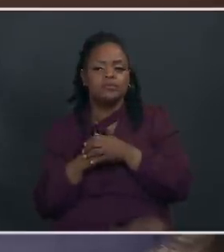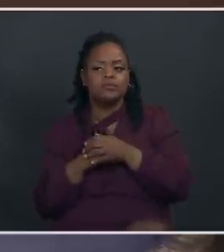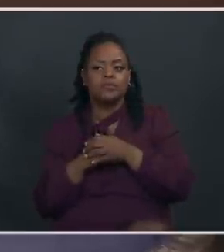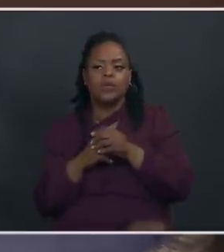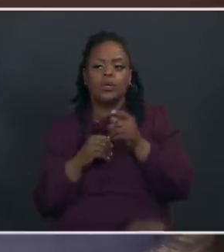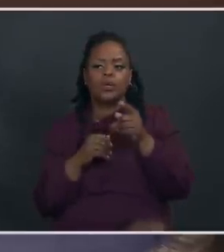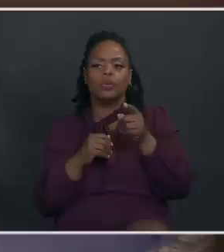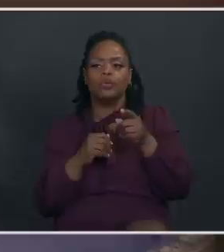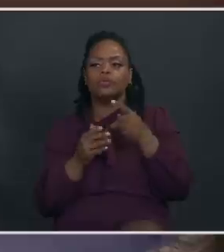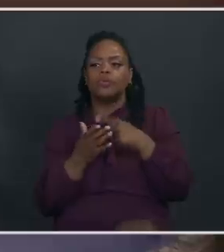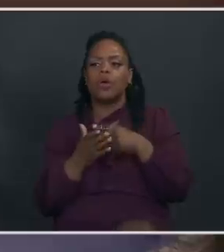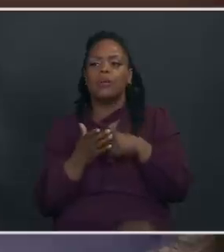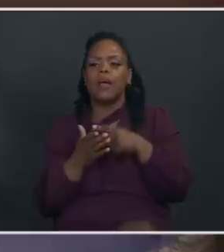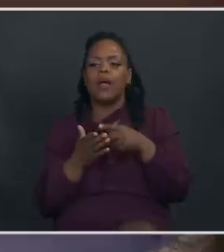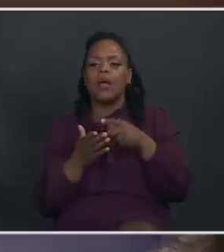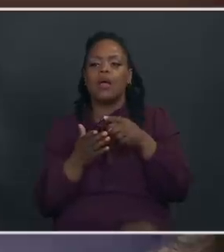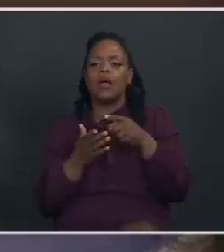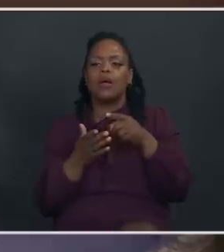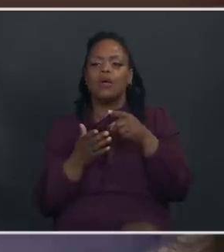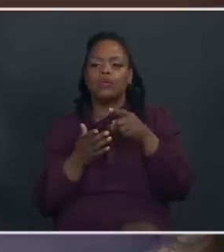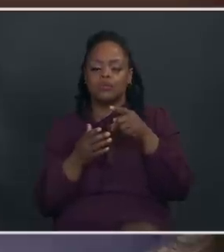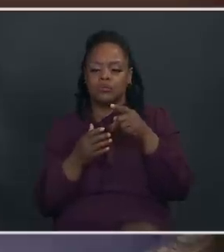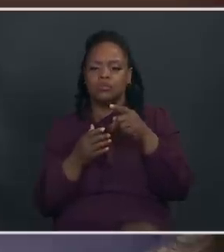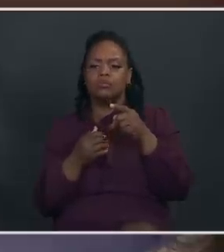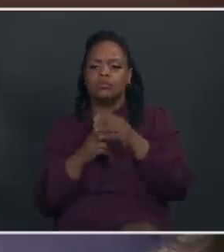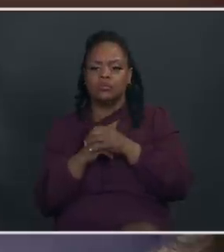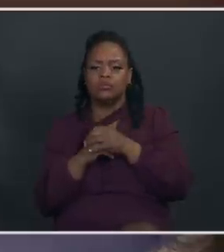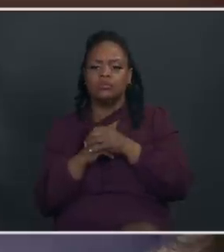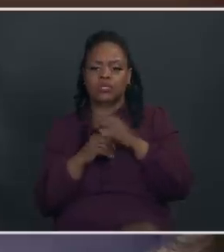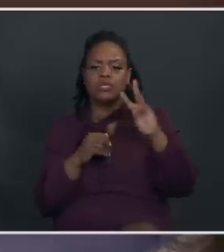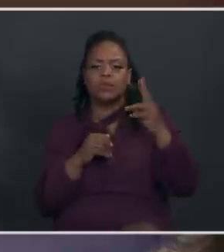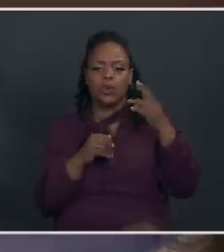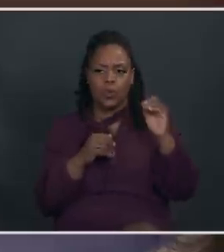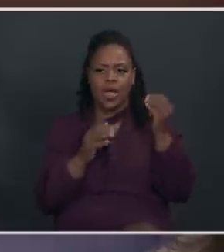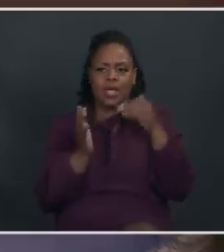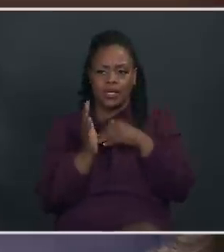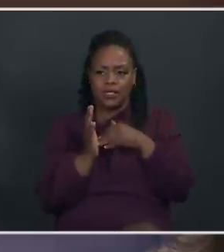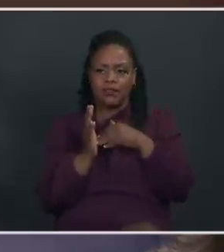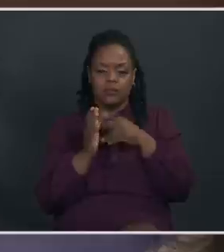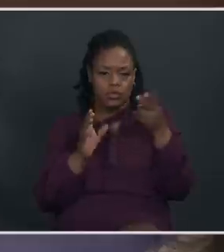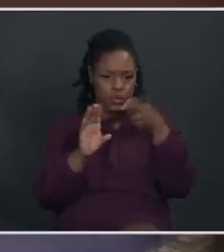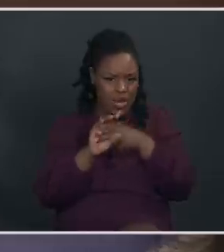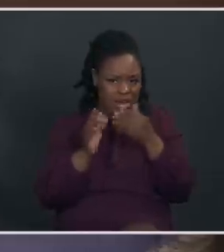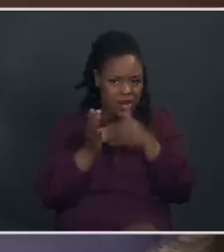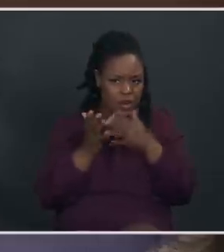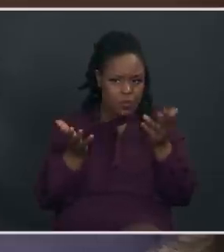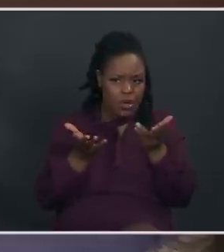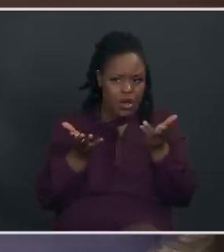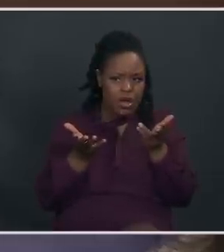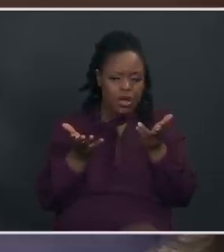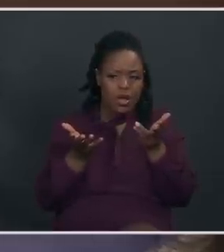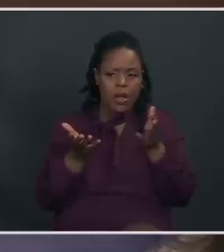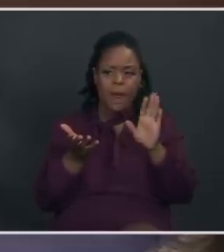yet some want to push for a transparent investigation into the relationship between China and WHO.